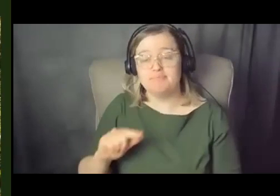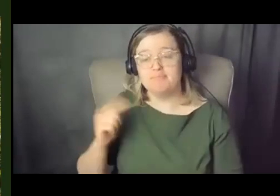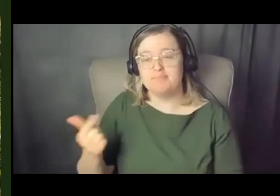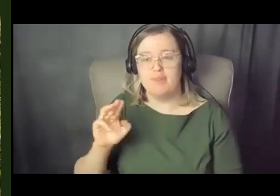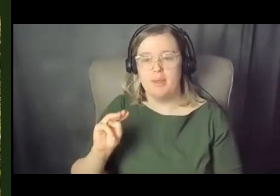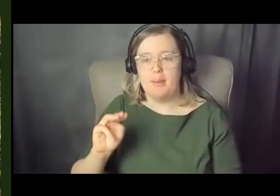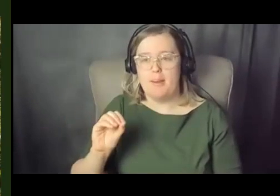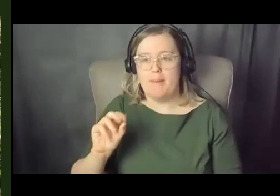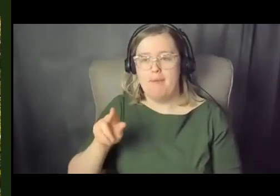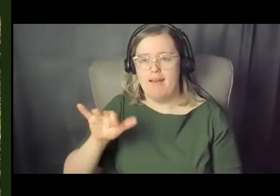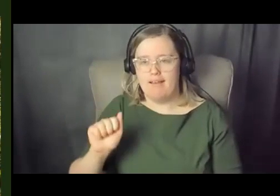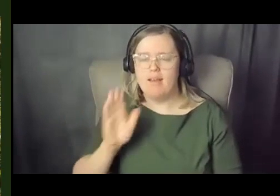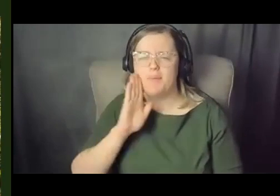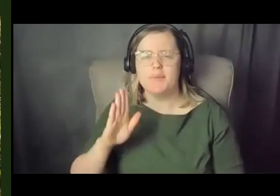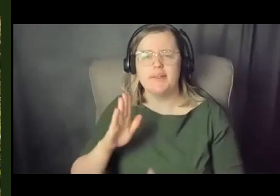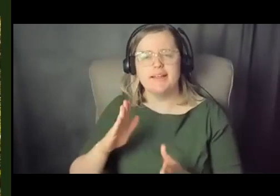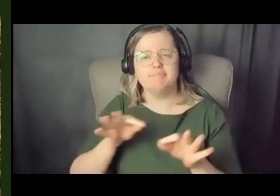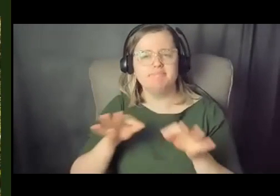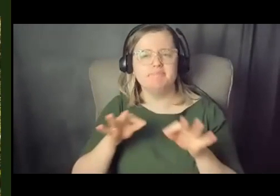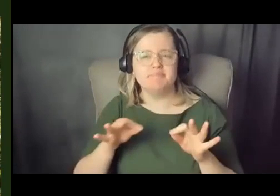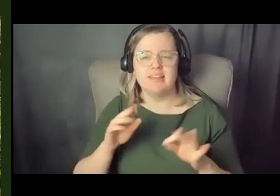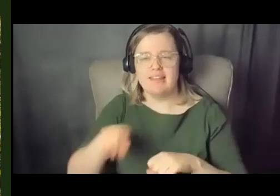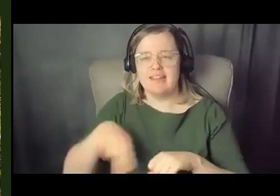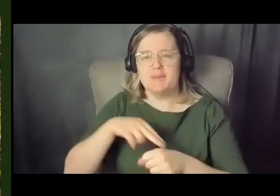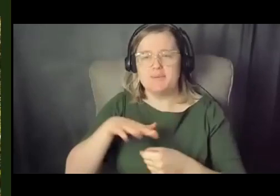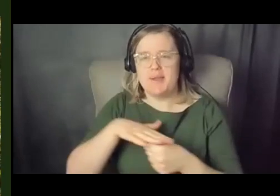natural area upgrades.